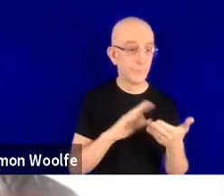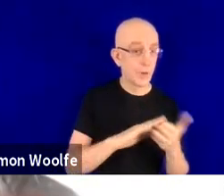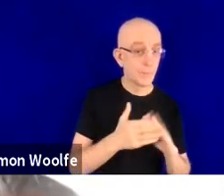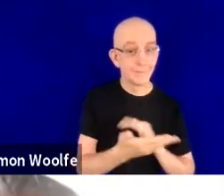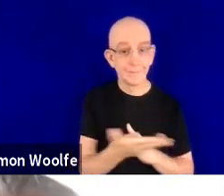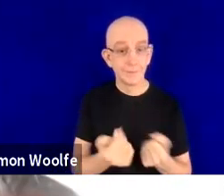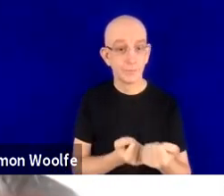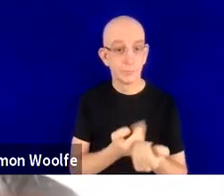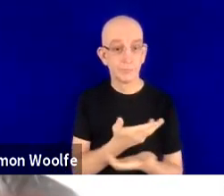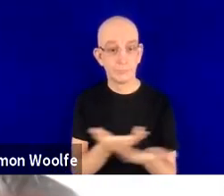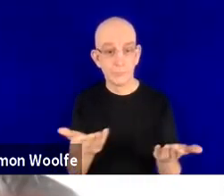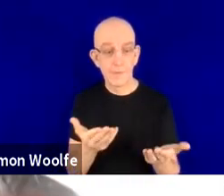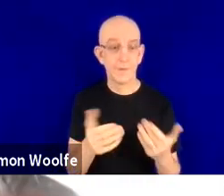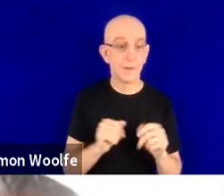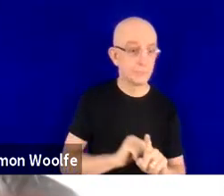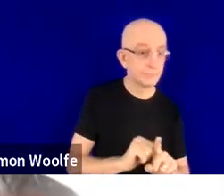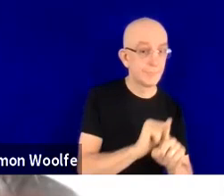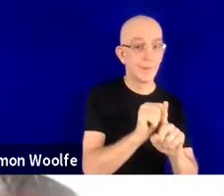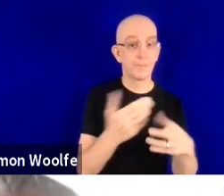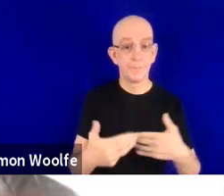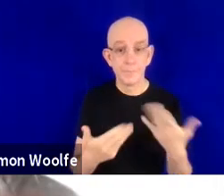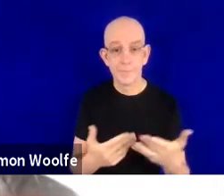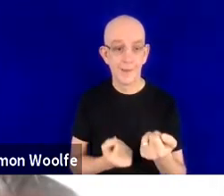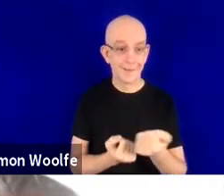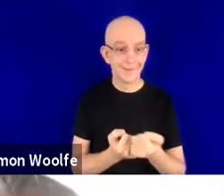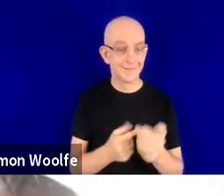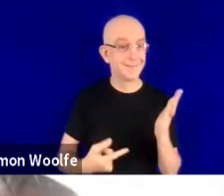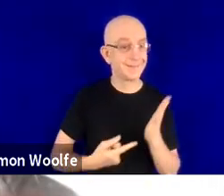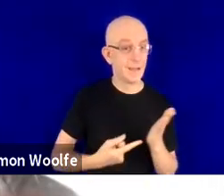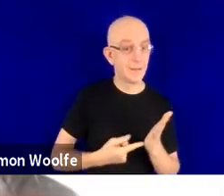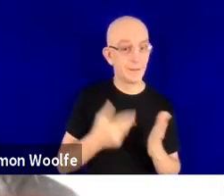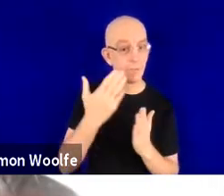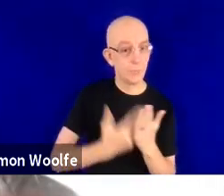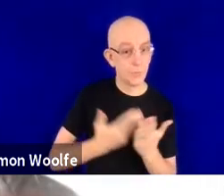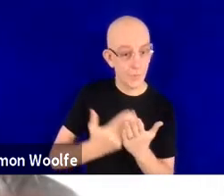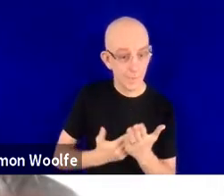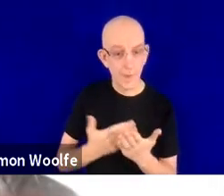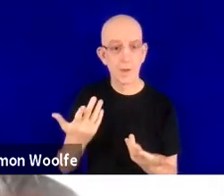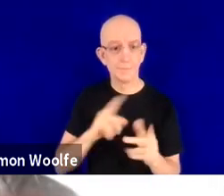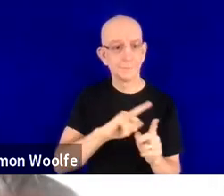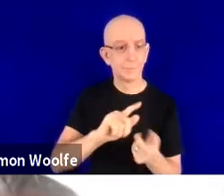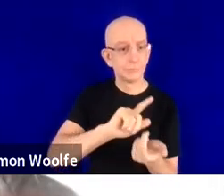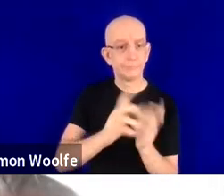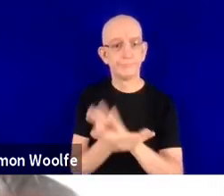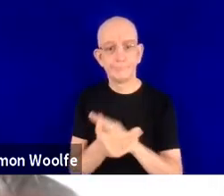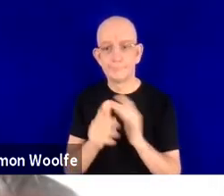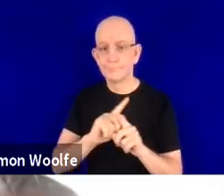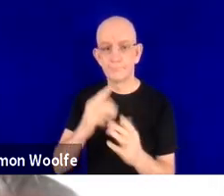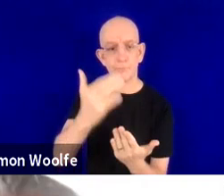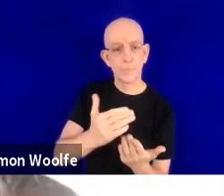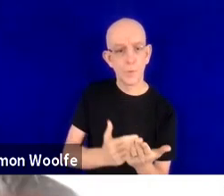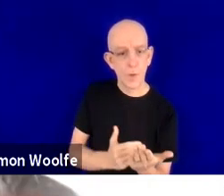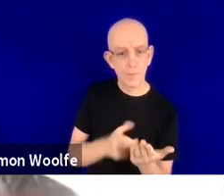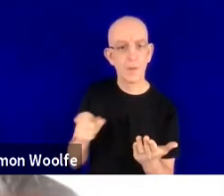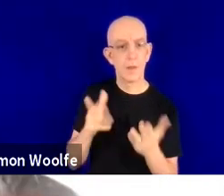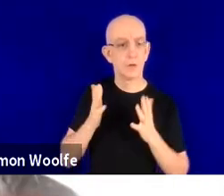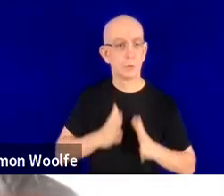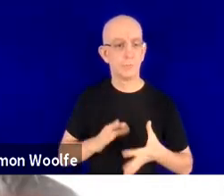He was co facilitator of the process leading to the Joint Statement on Inclusive Social Protection Systems for the Participation of Persons with Disabilities